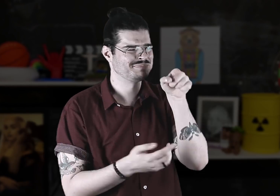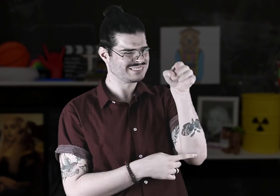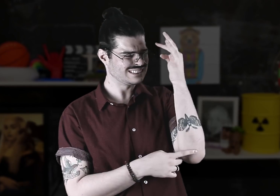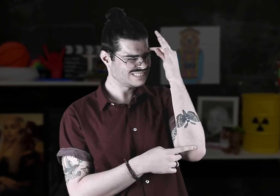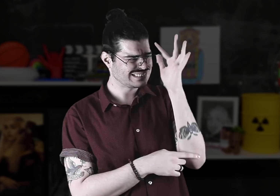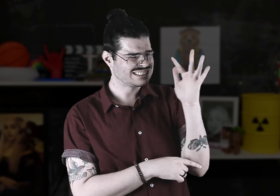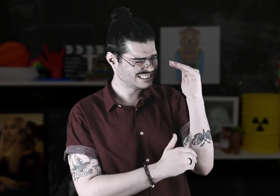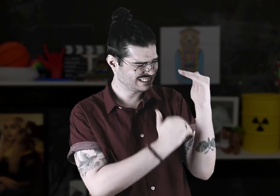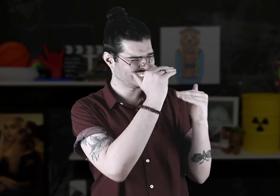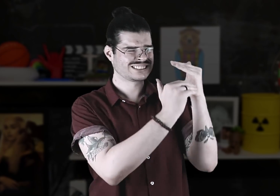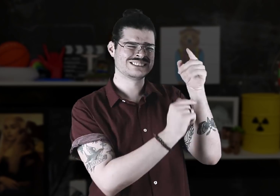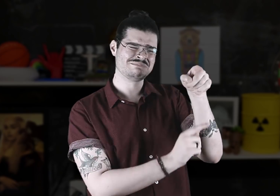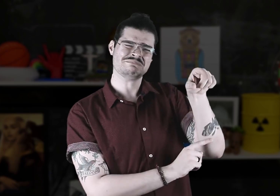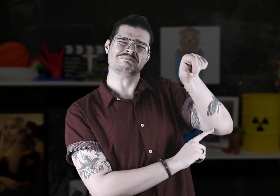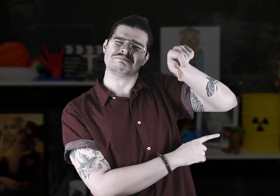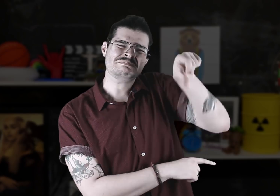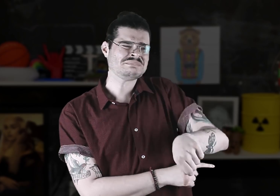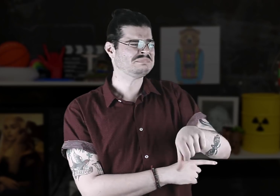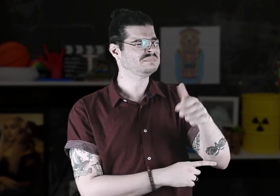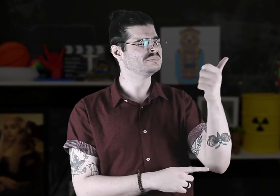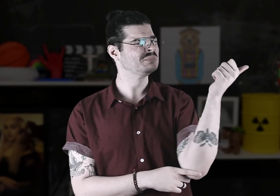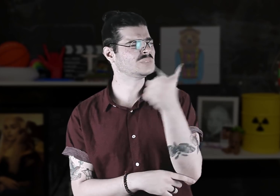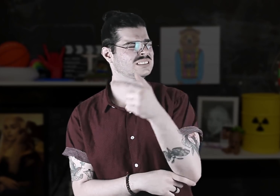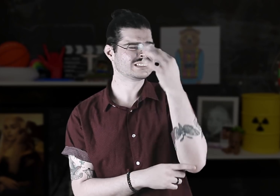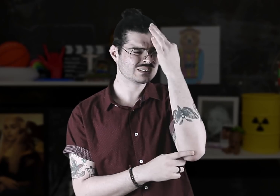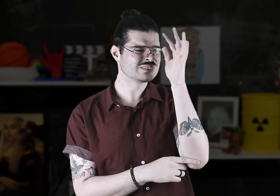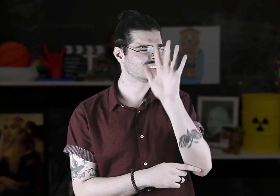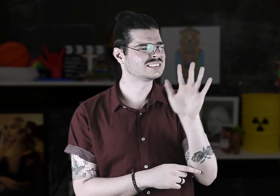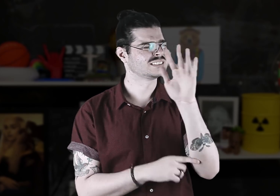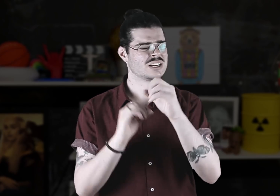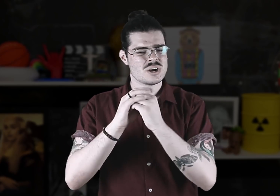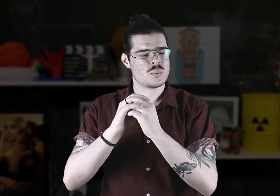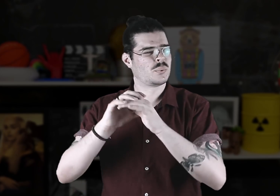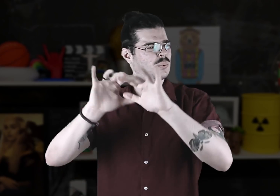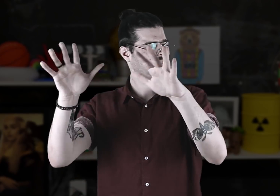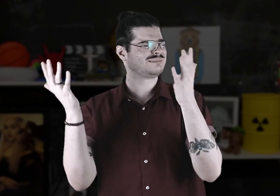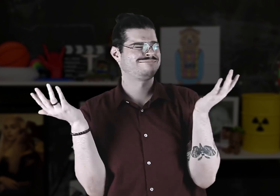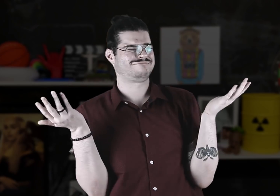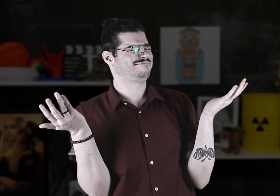This Theory of Evolution is worse than the Big Bang!